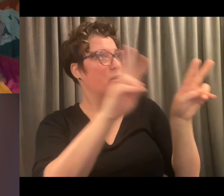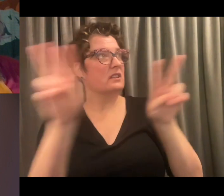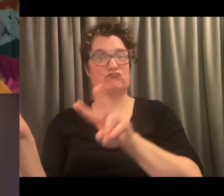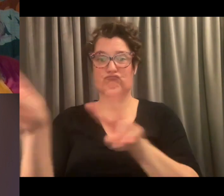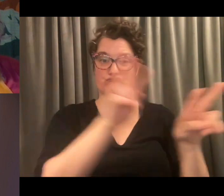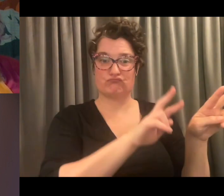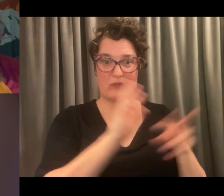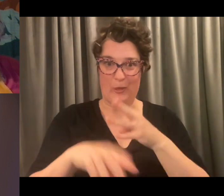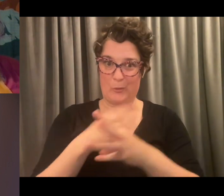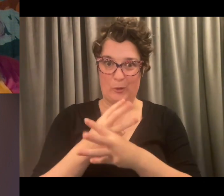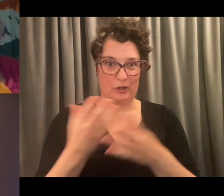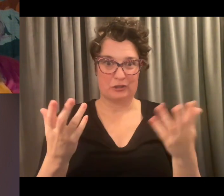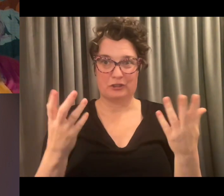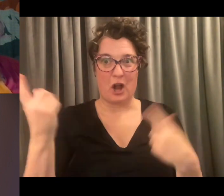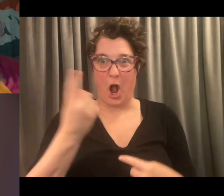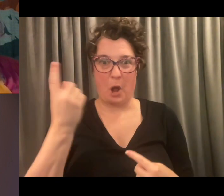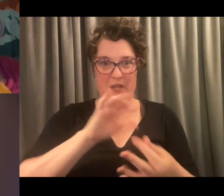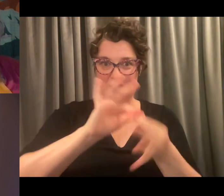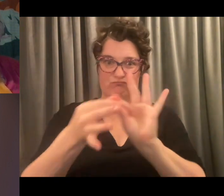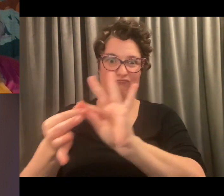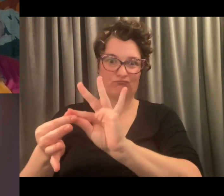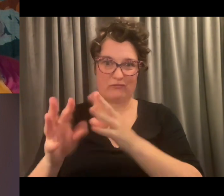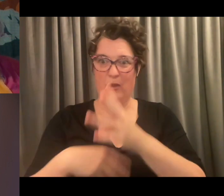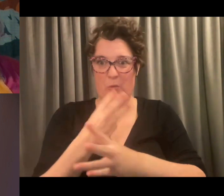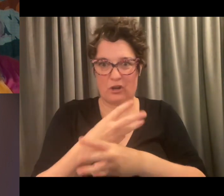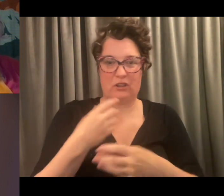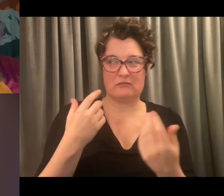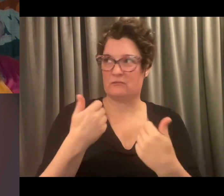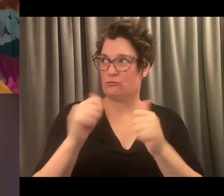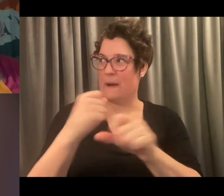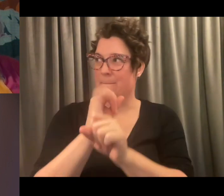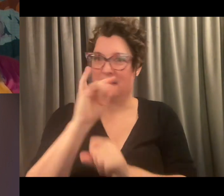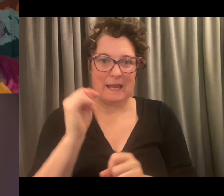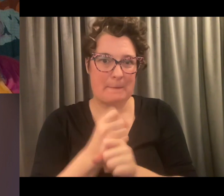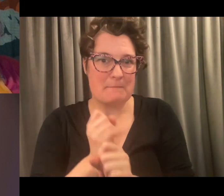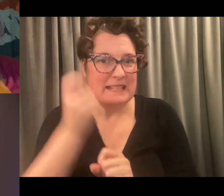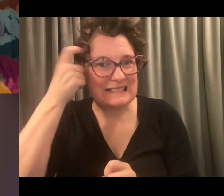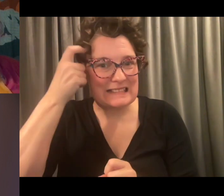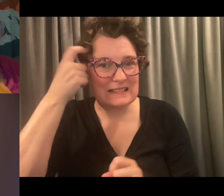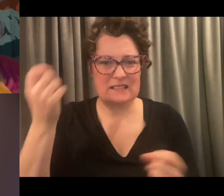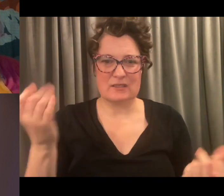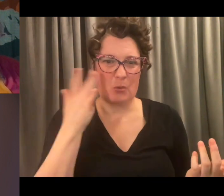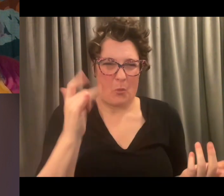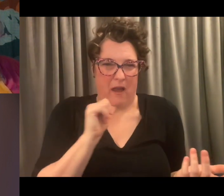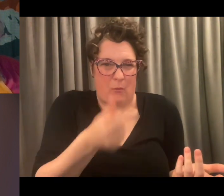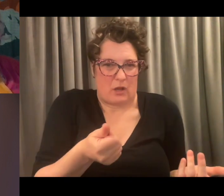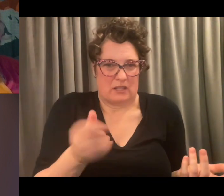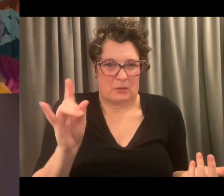how we make sense in it, right? Nomy: Mm-hmm. Never: Um, and so why wouldn't we do that with, our sacred texts? Nomy: Exactly.